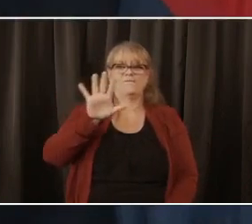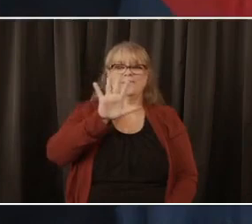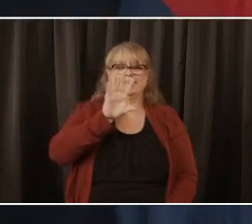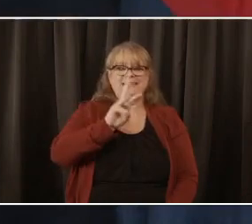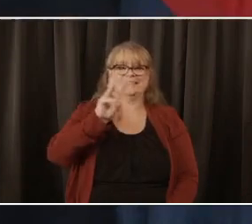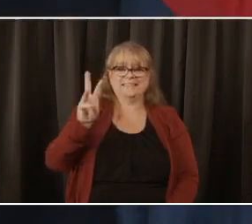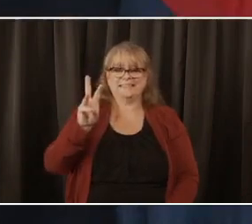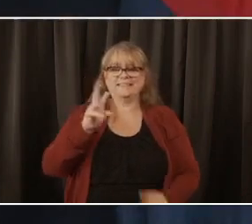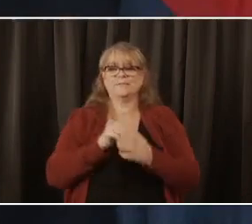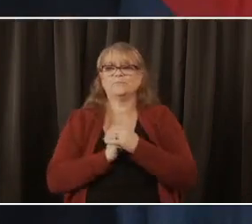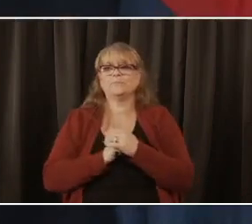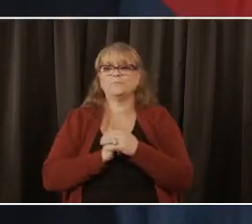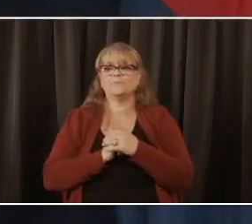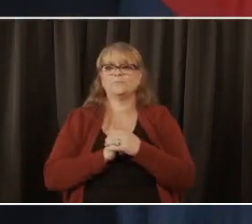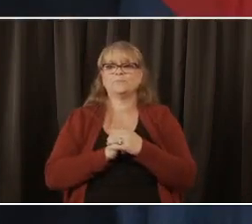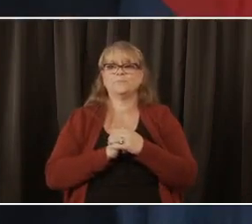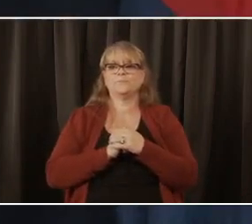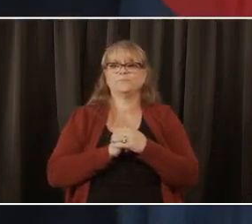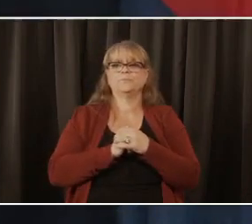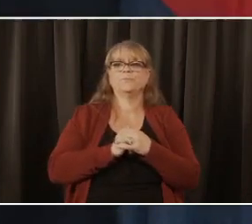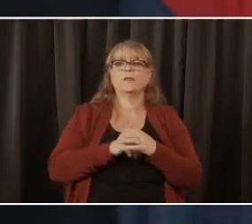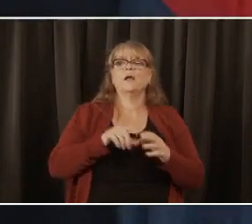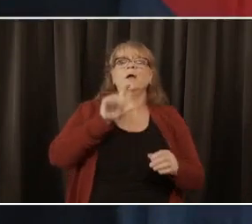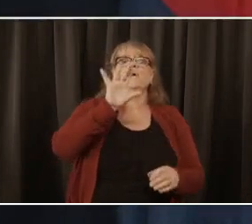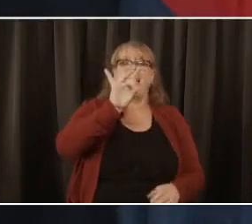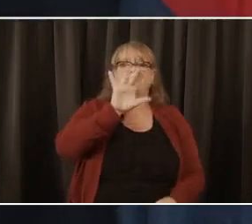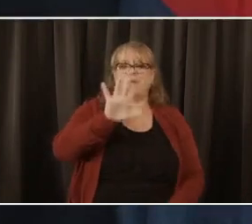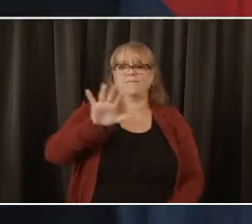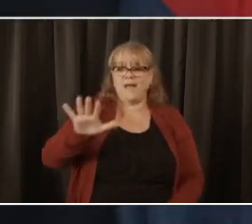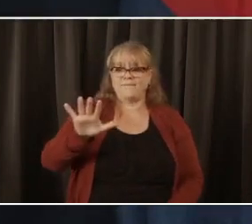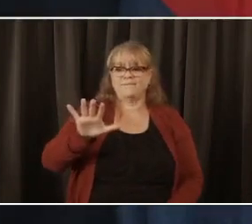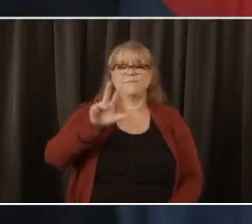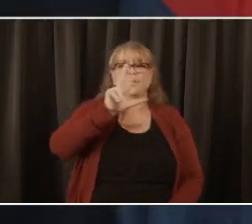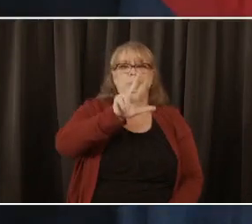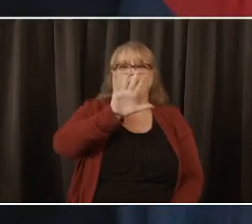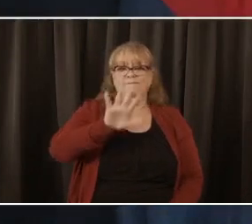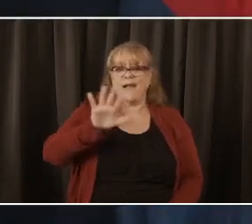doing the things we love, and you have one less thing to worry about in your own life.